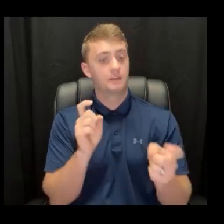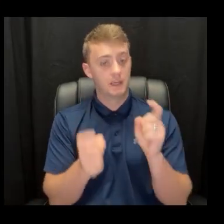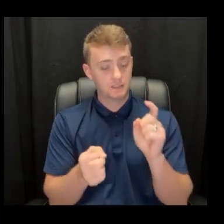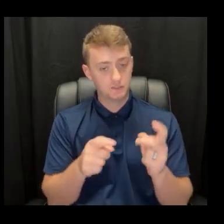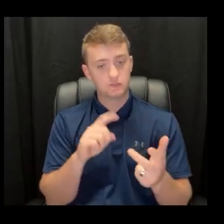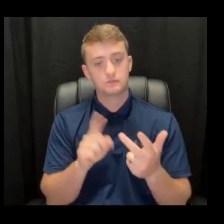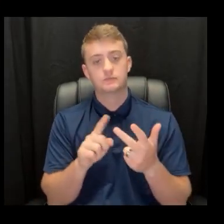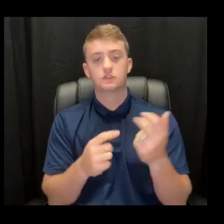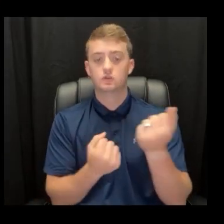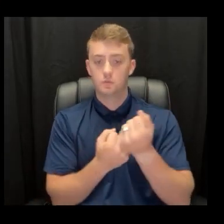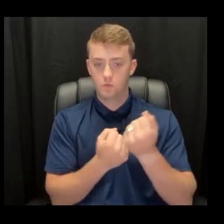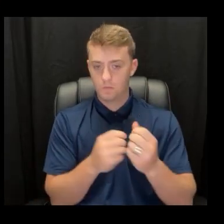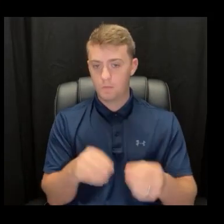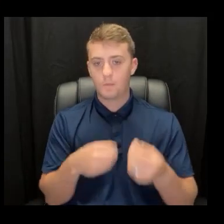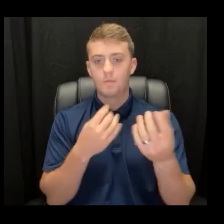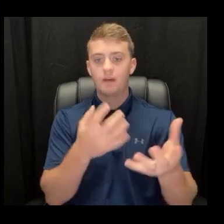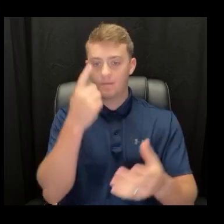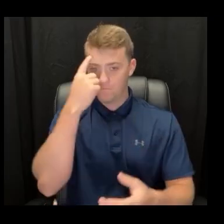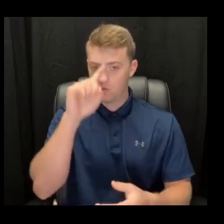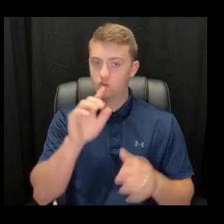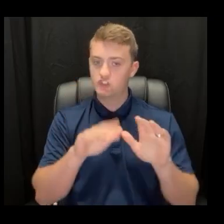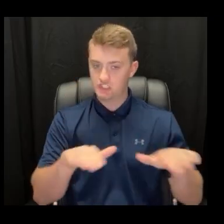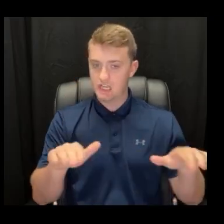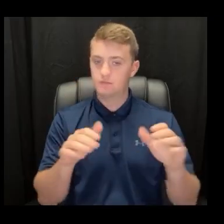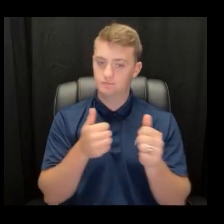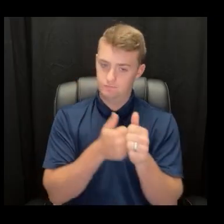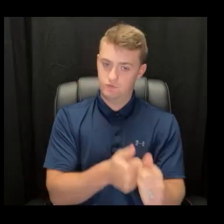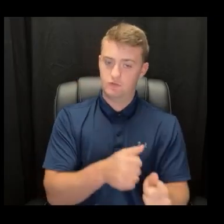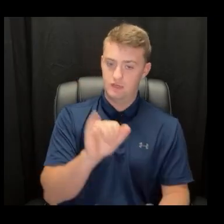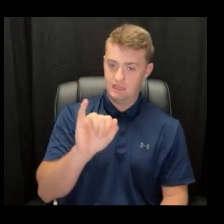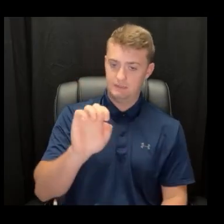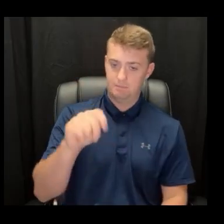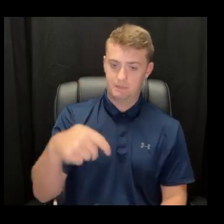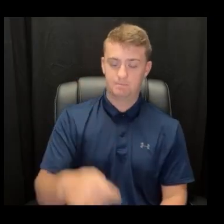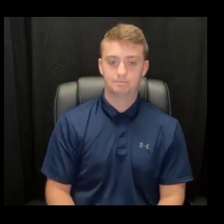and supports are provided for the child in accordance with the IEP.